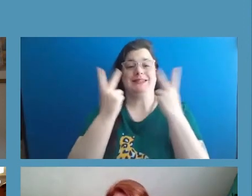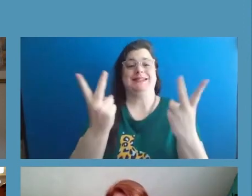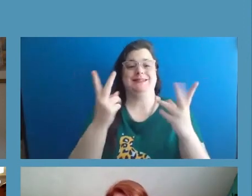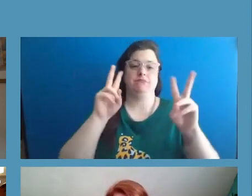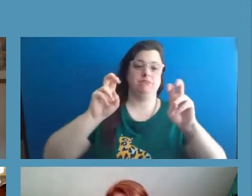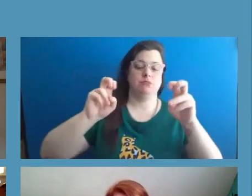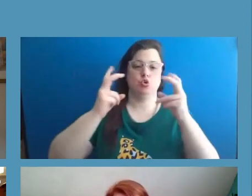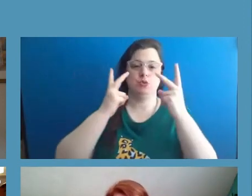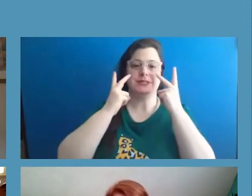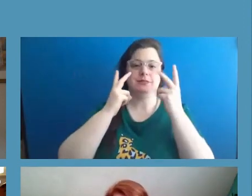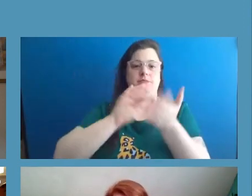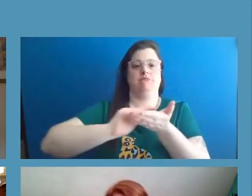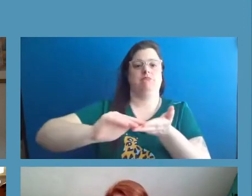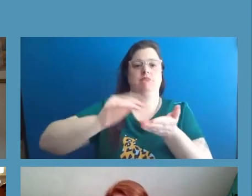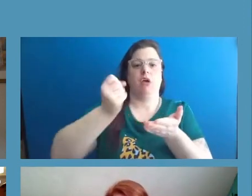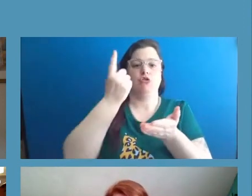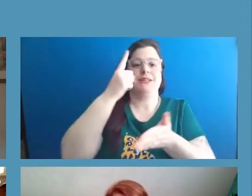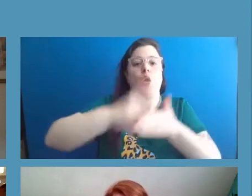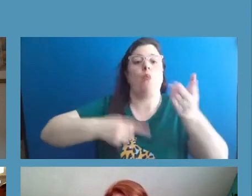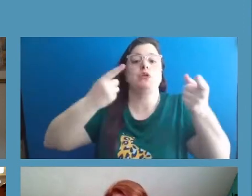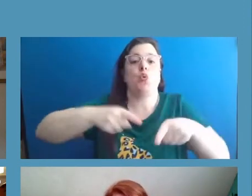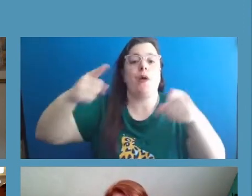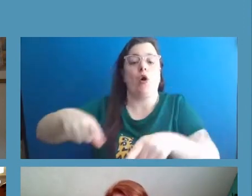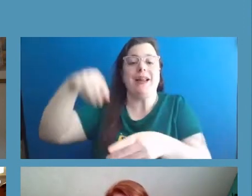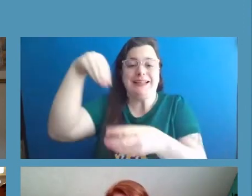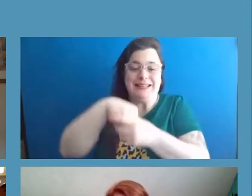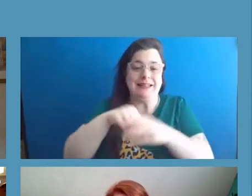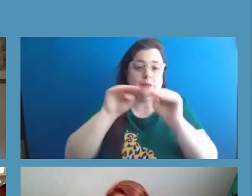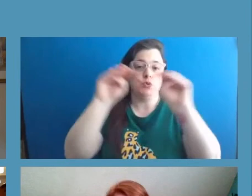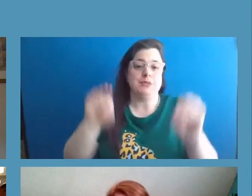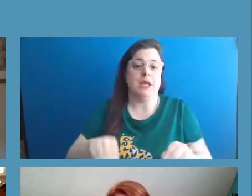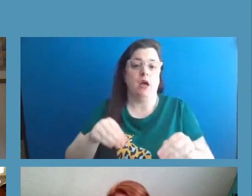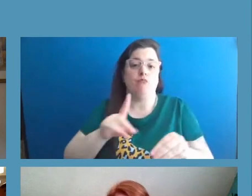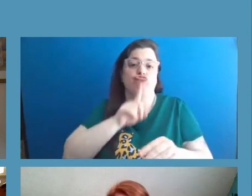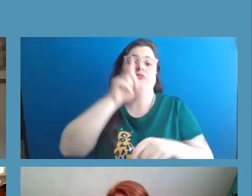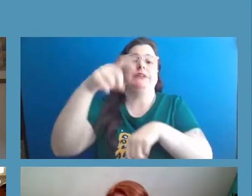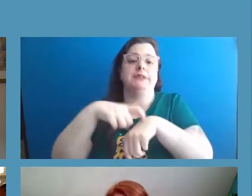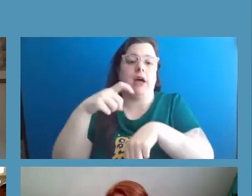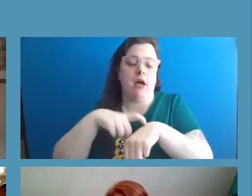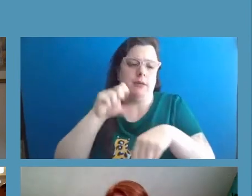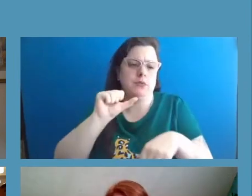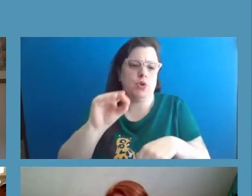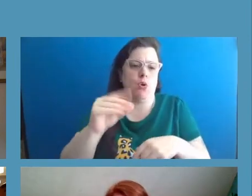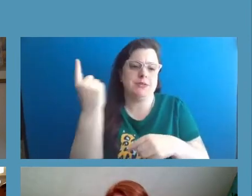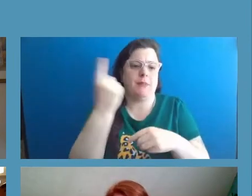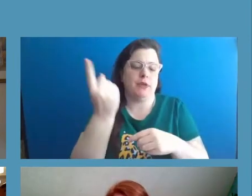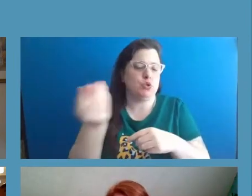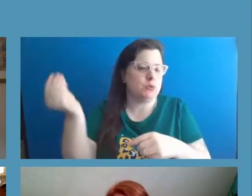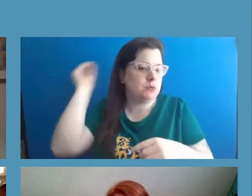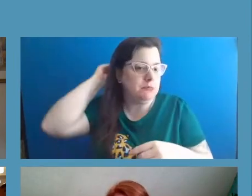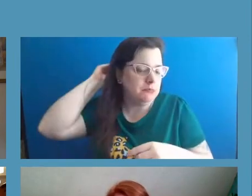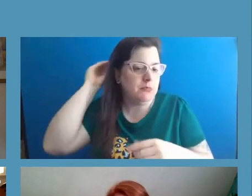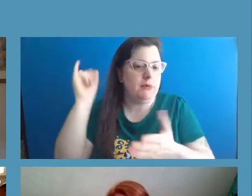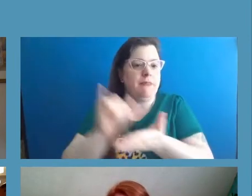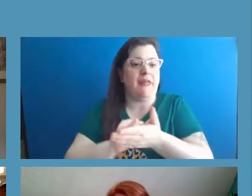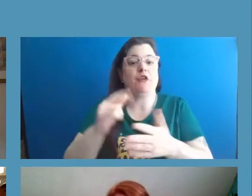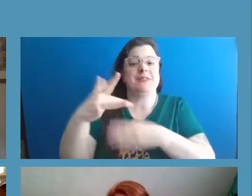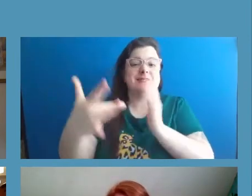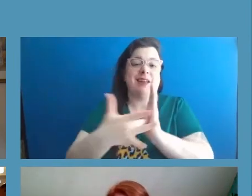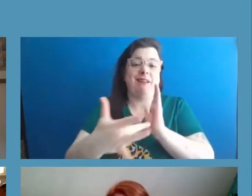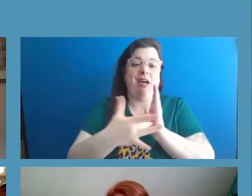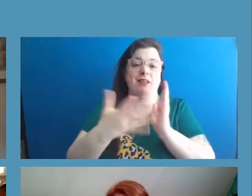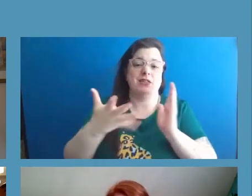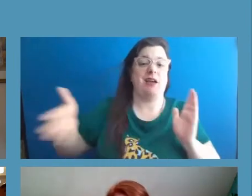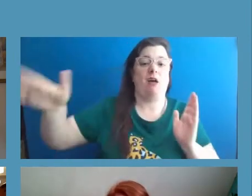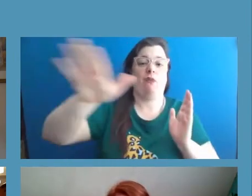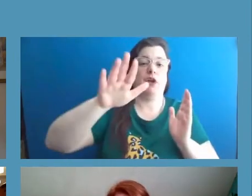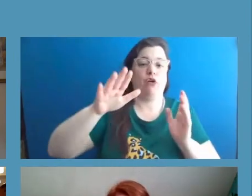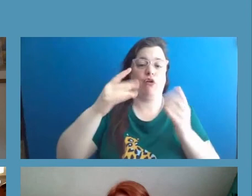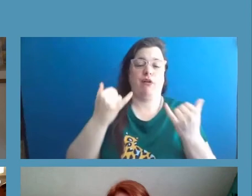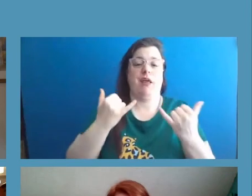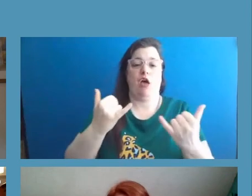people can use to "see" what is happening in the museum, in real-time. So that is something to keep in the back of your mind.